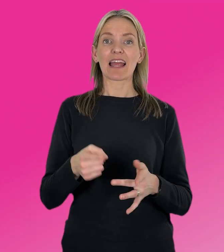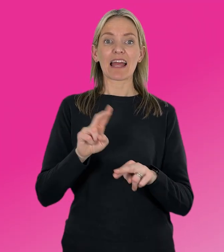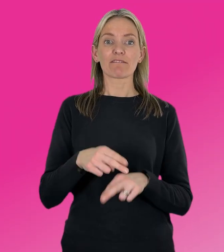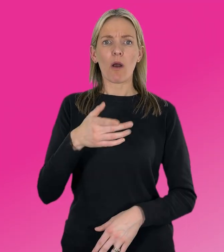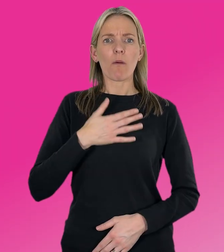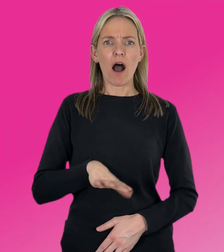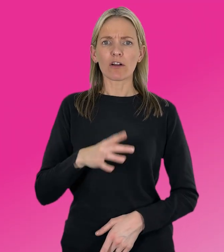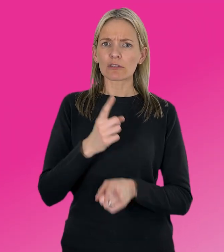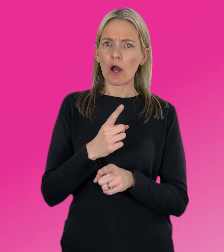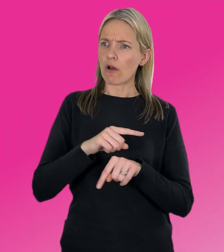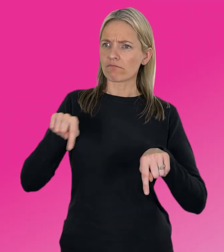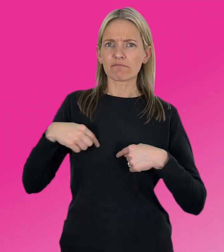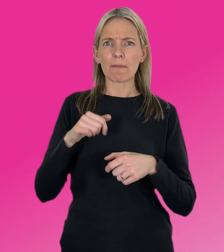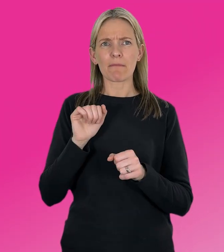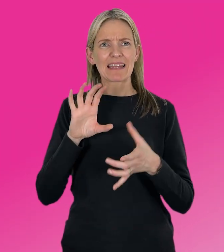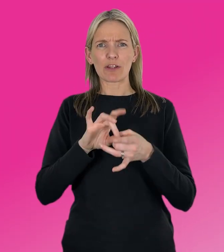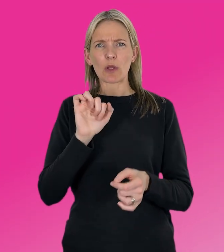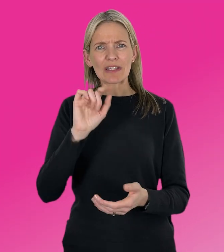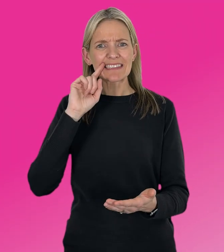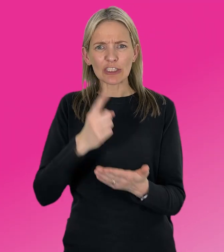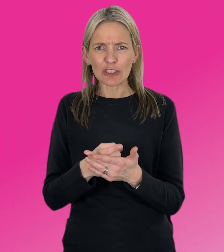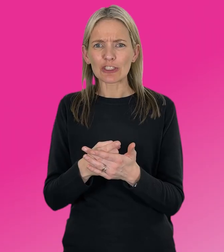If you would like to talk to us about your decision,